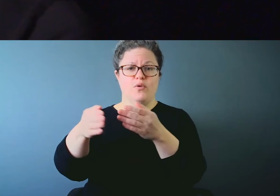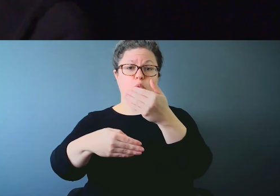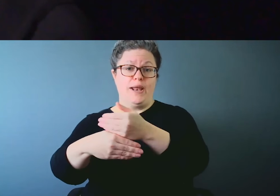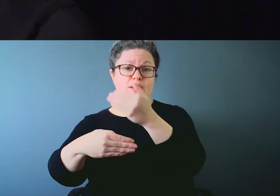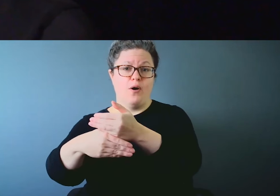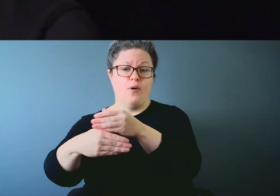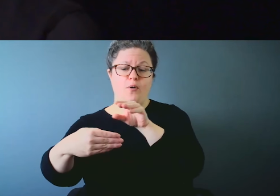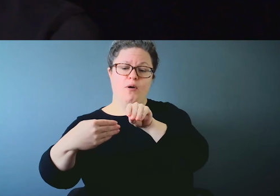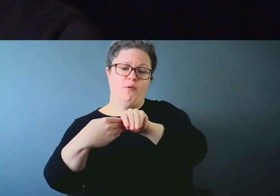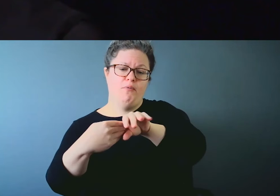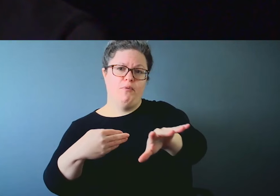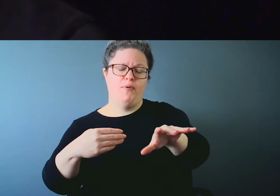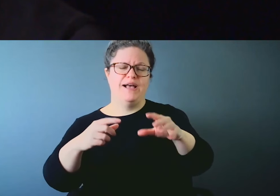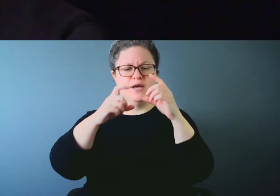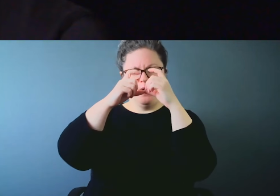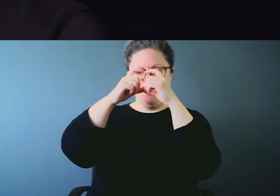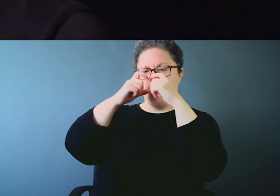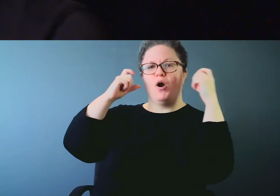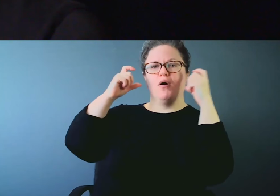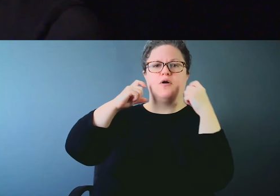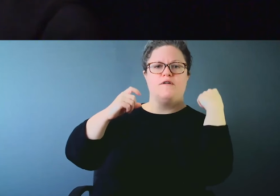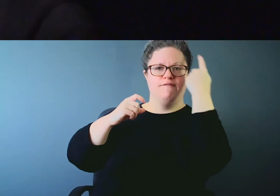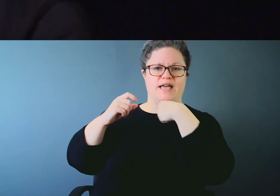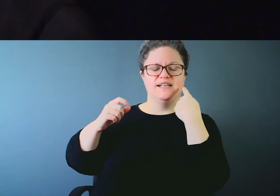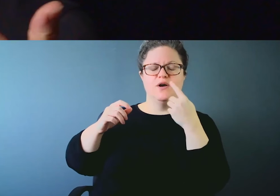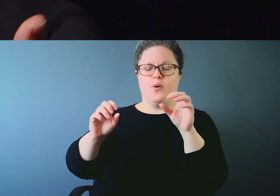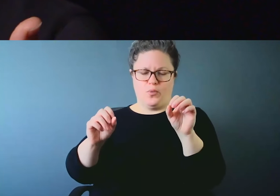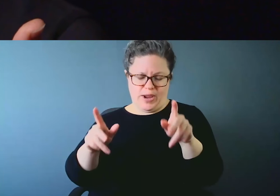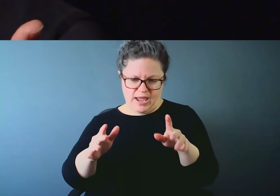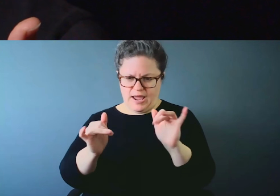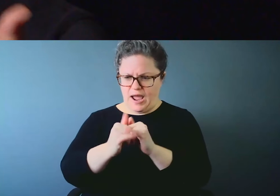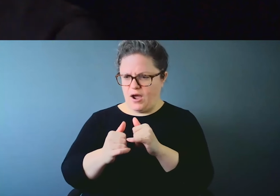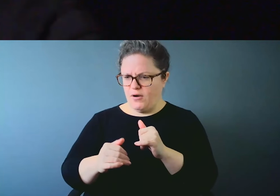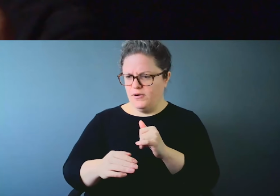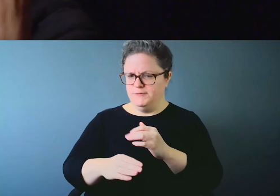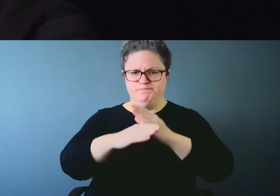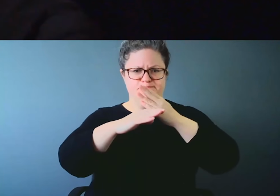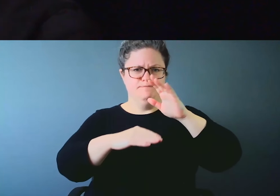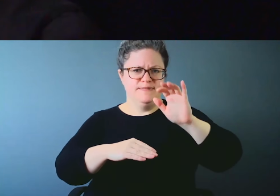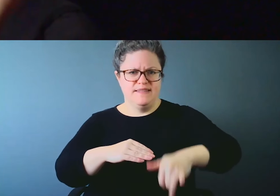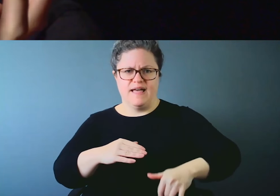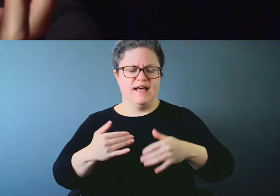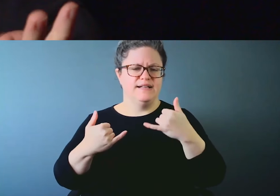face. It's not going to work. How do we you know cut the shadows out and still you know have that